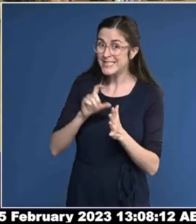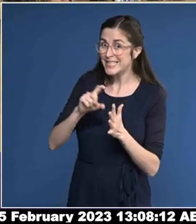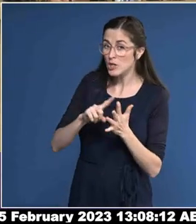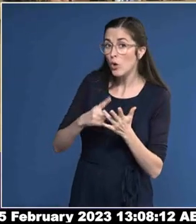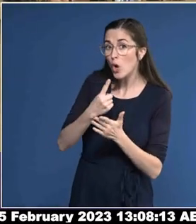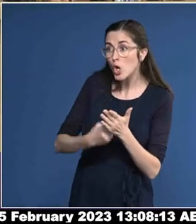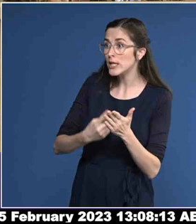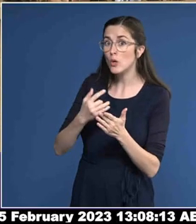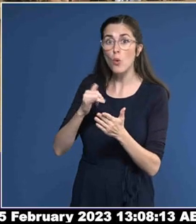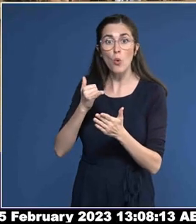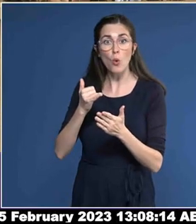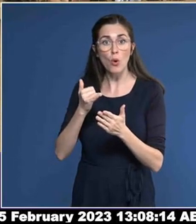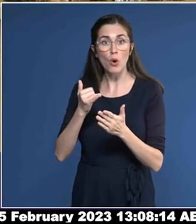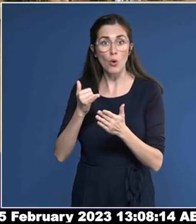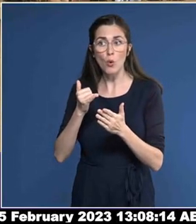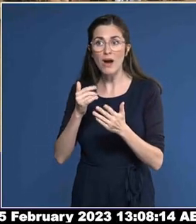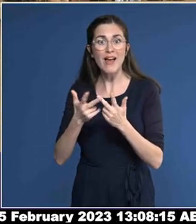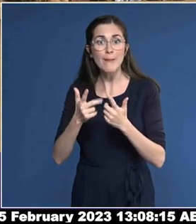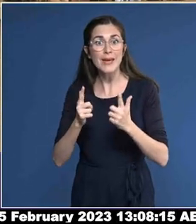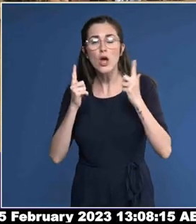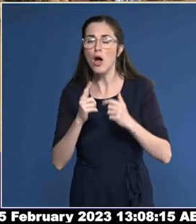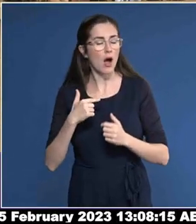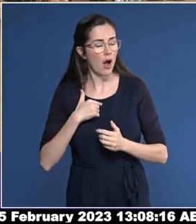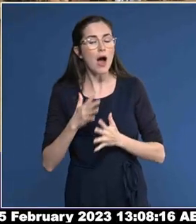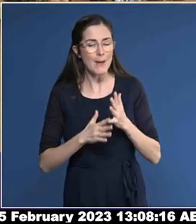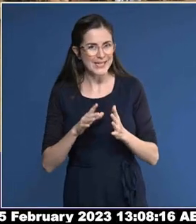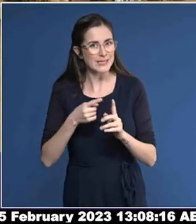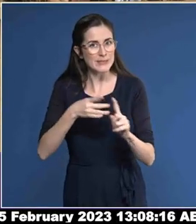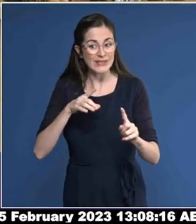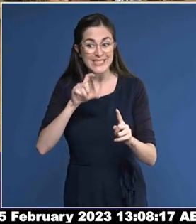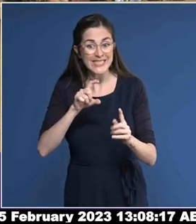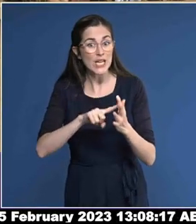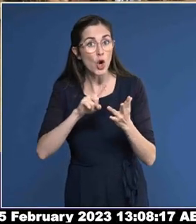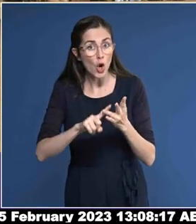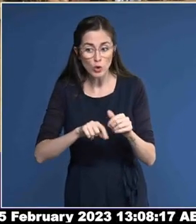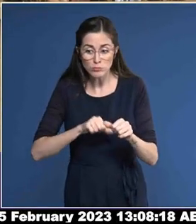COMMISSIONER McEWIN: No, the CEO succession planning that relate specifically to the CEO. Are you aware of any model? No. MS TOOHEY: Not that I'm aware of, no.